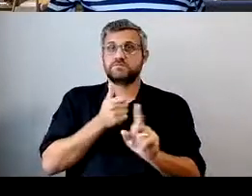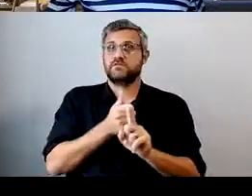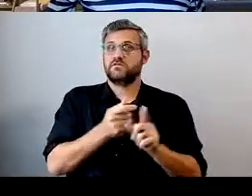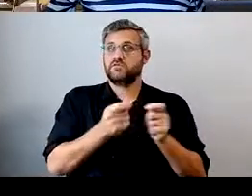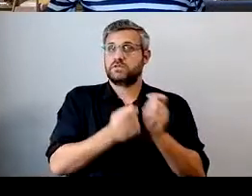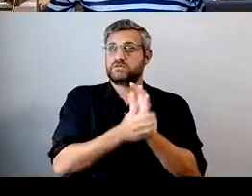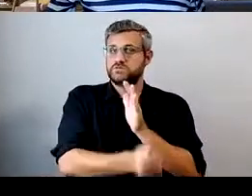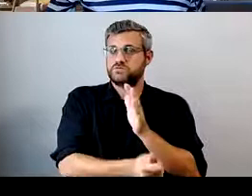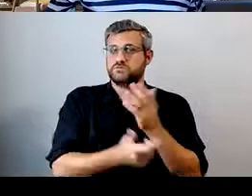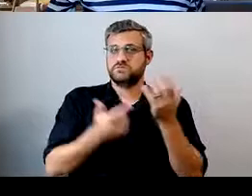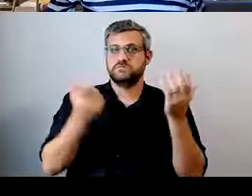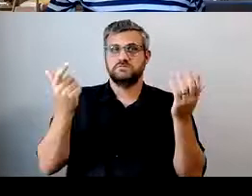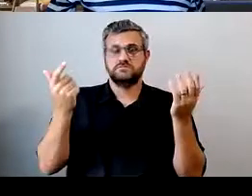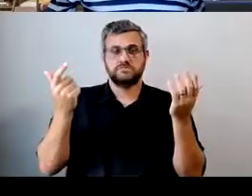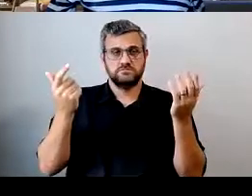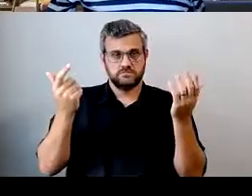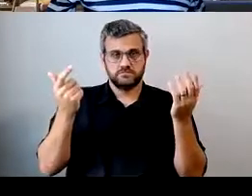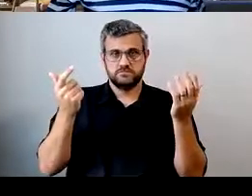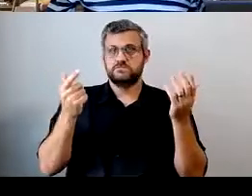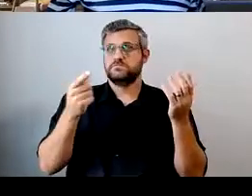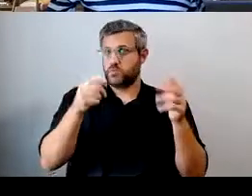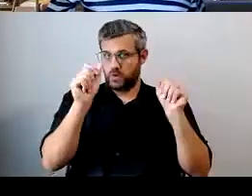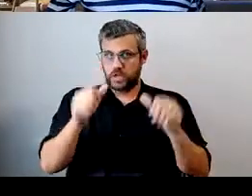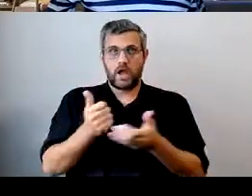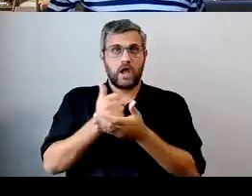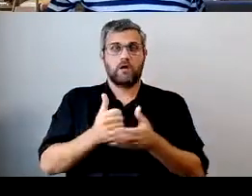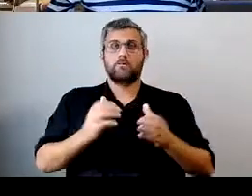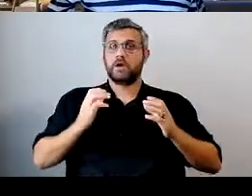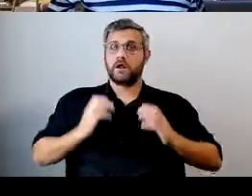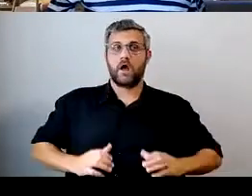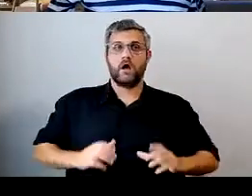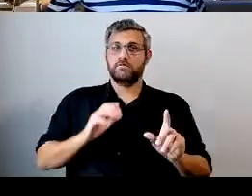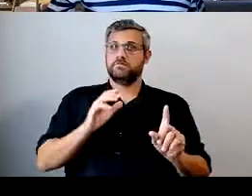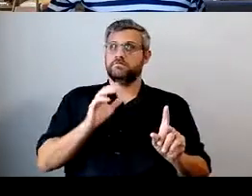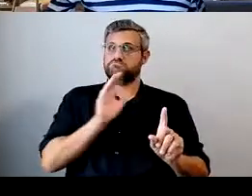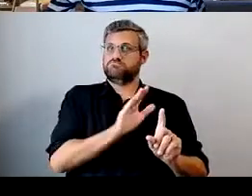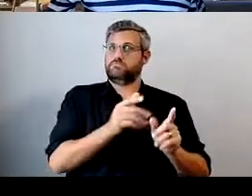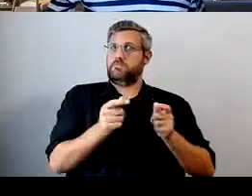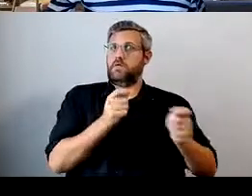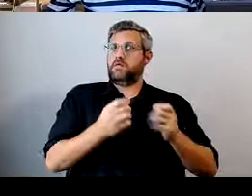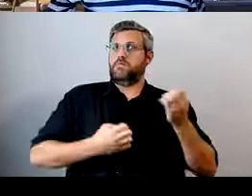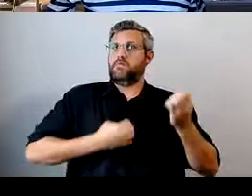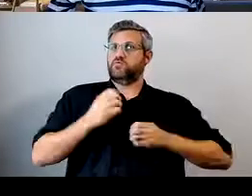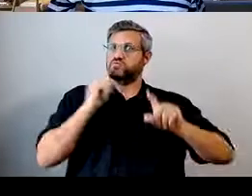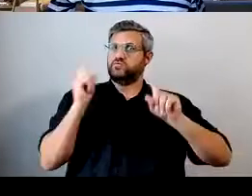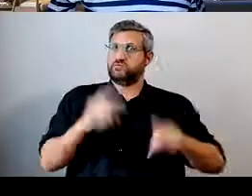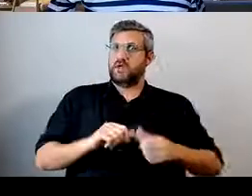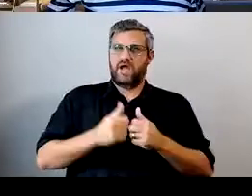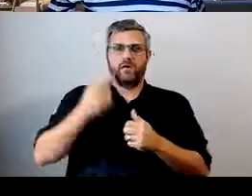you can help your clients regulate their emotional responses for things like mindfulness and coaching